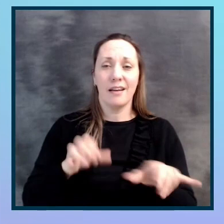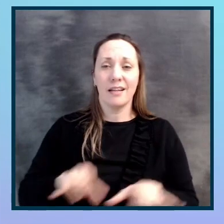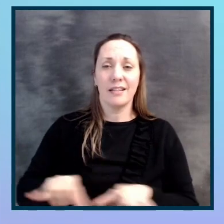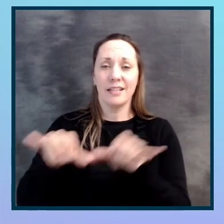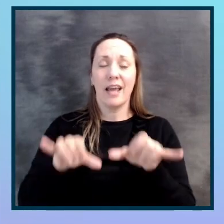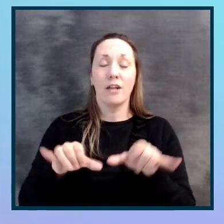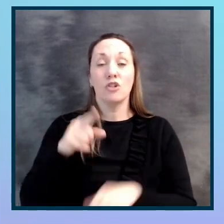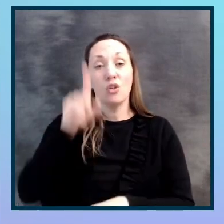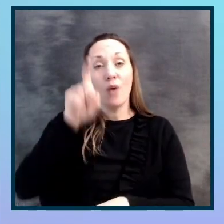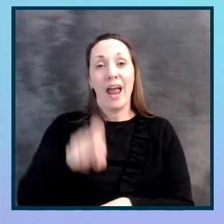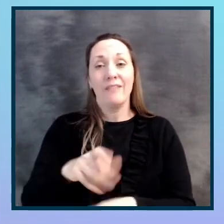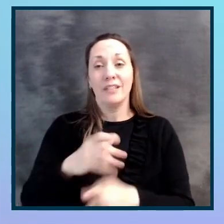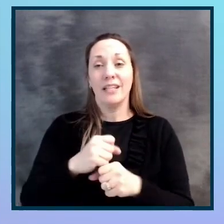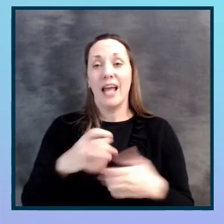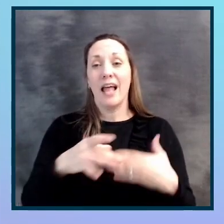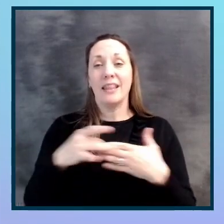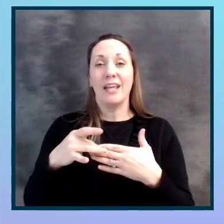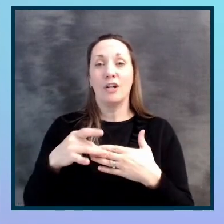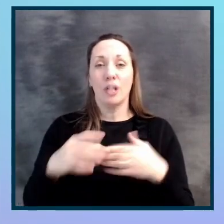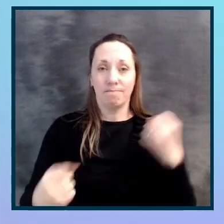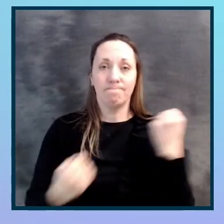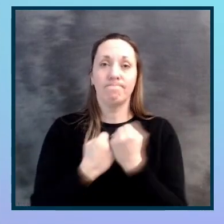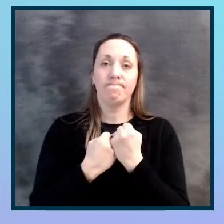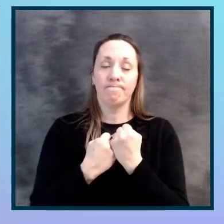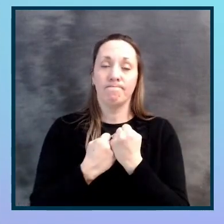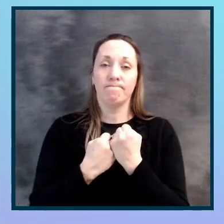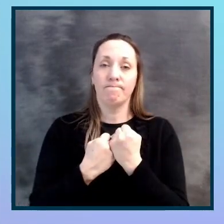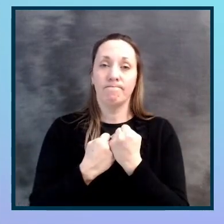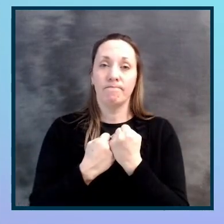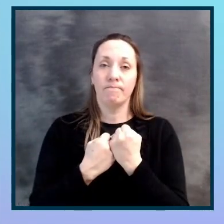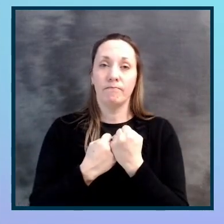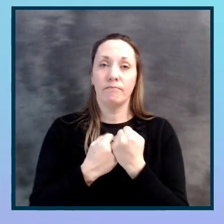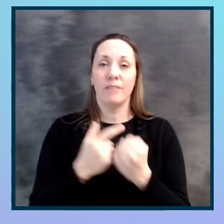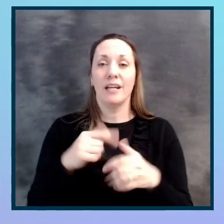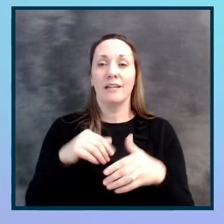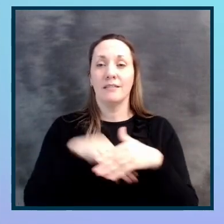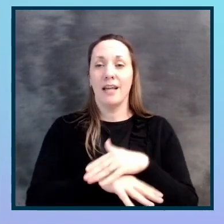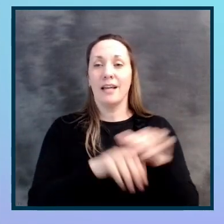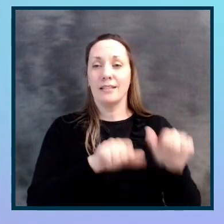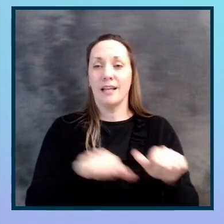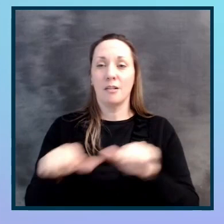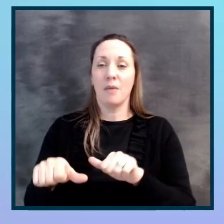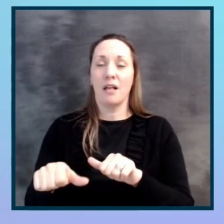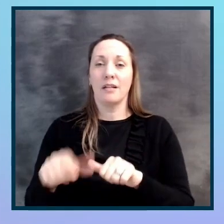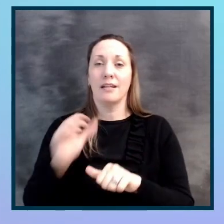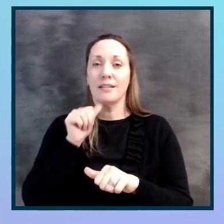You have to get leadership buy-in, because accessibility is not going to be impactful